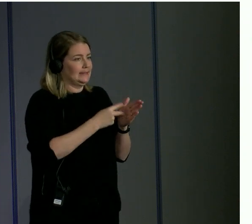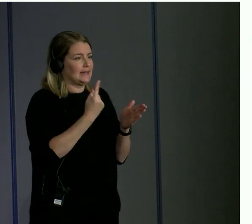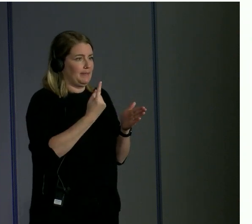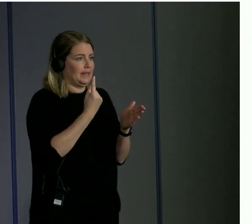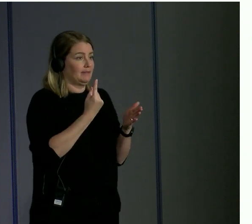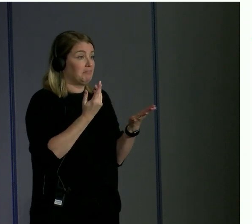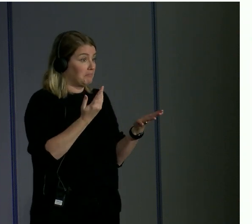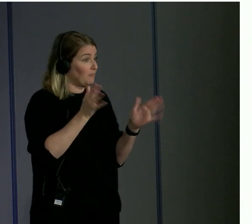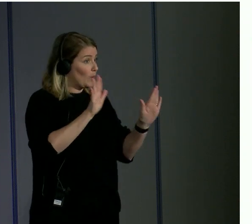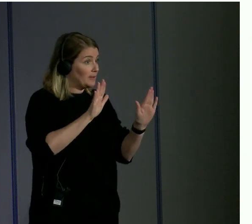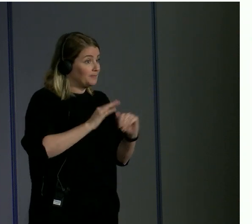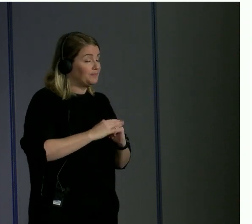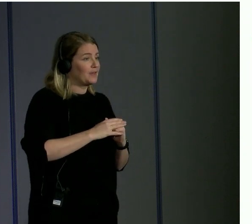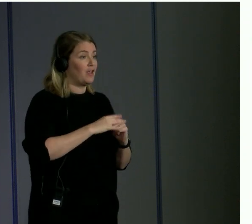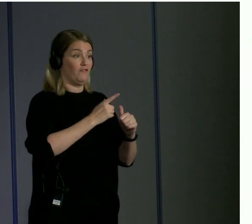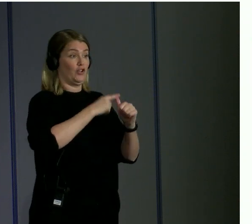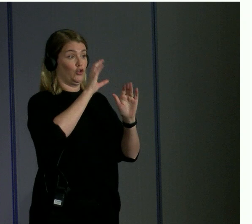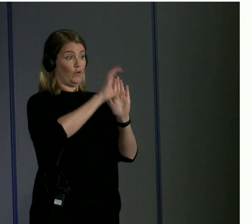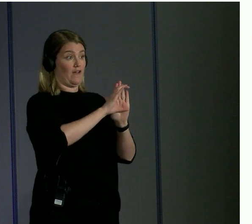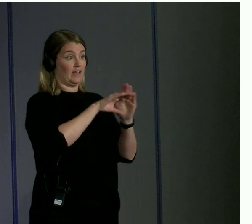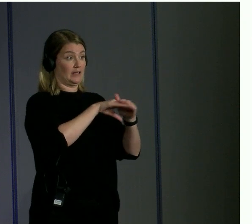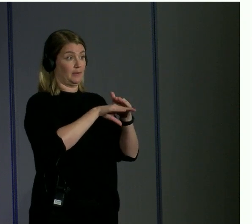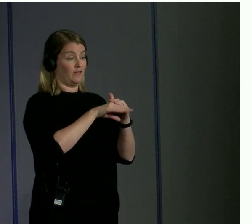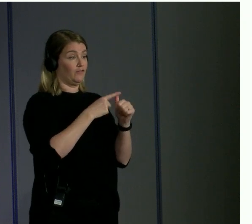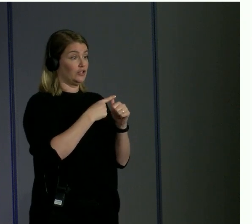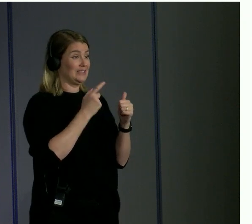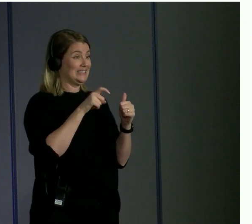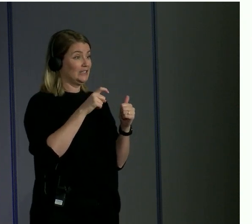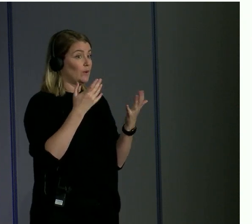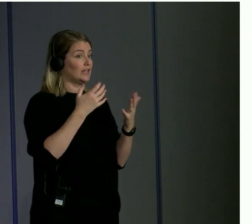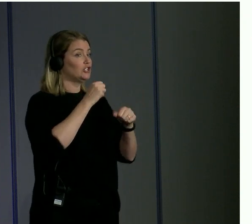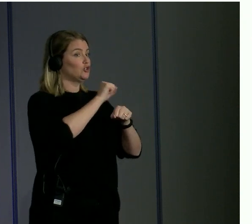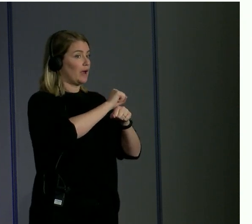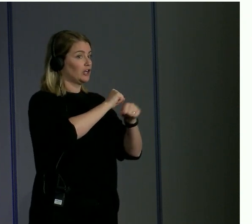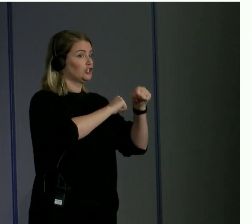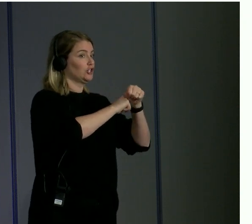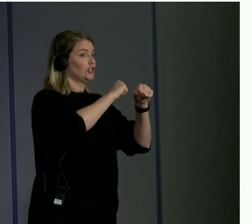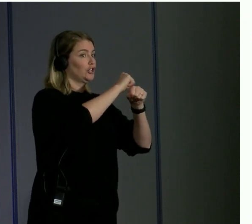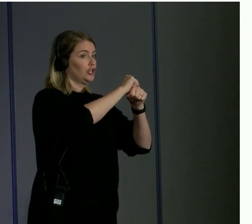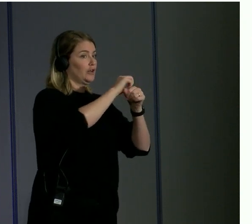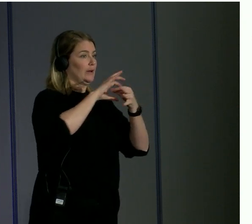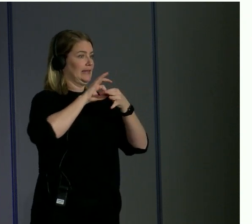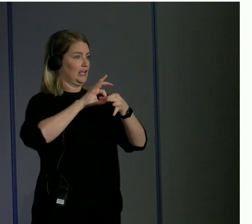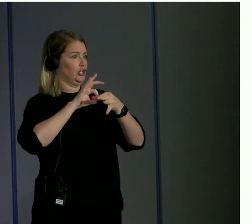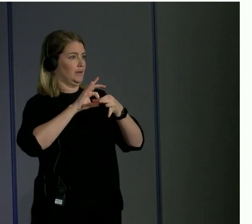a graphic accessible? The first one is structure and relationships. When you have a bar chart or a